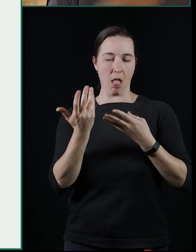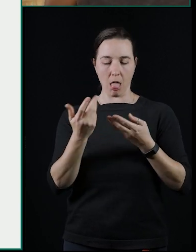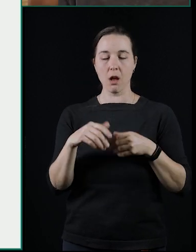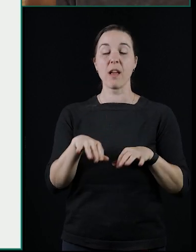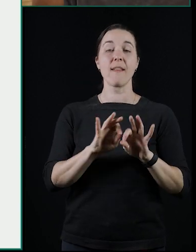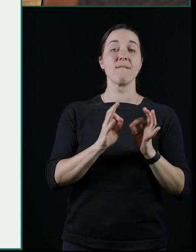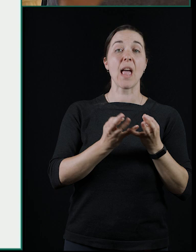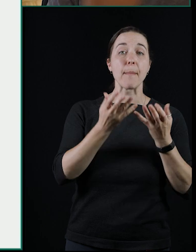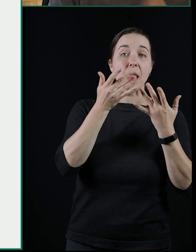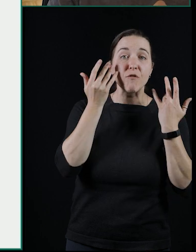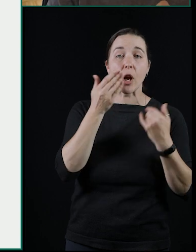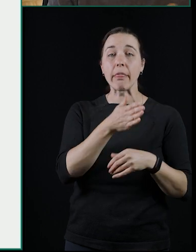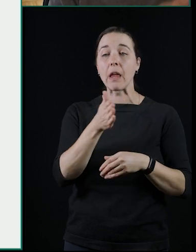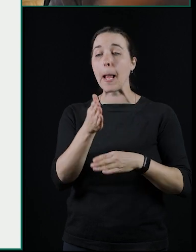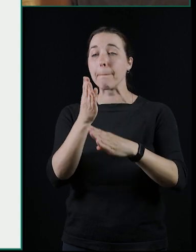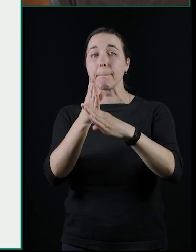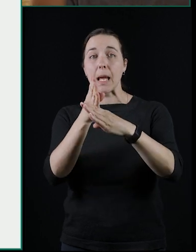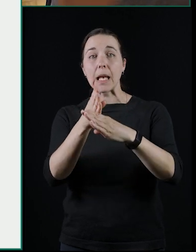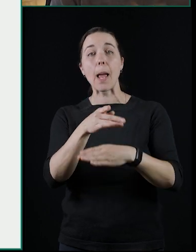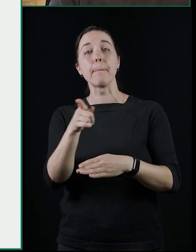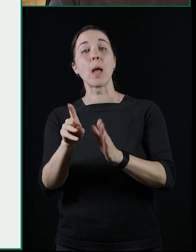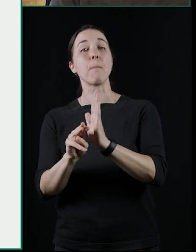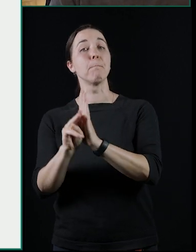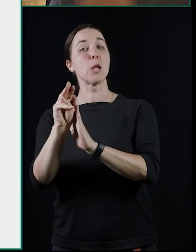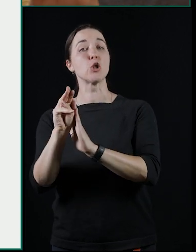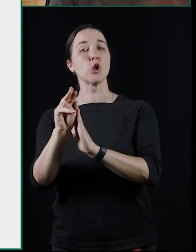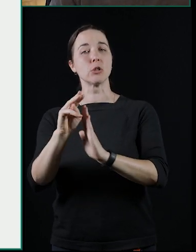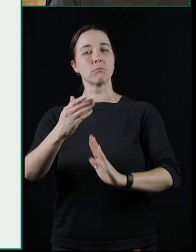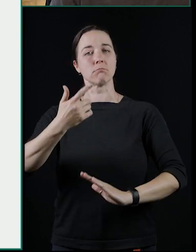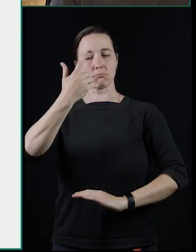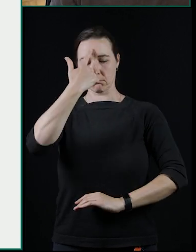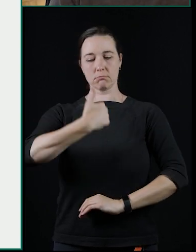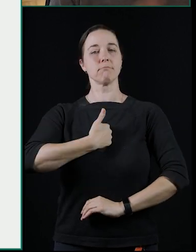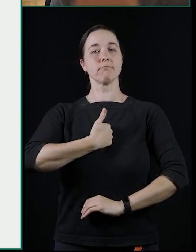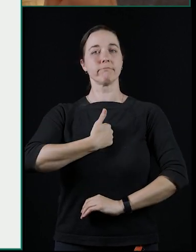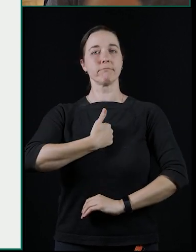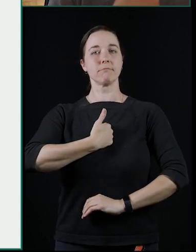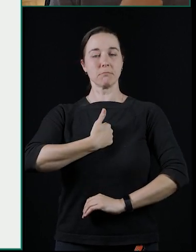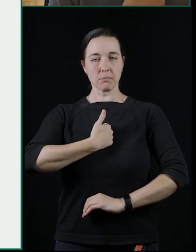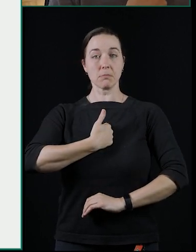be it family friendly, medium, mature. It's up to me.